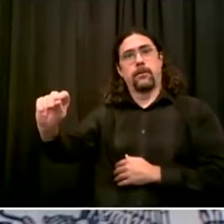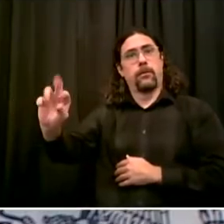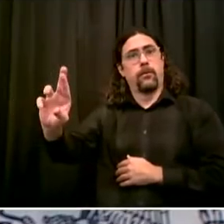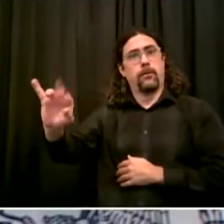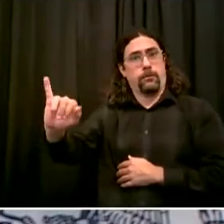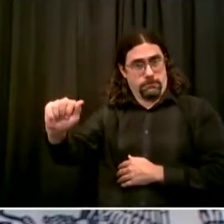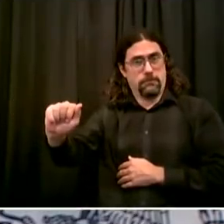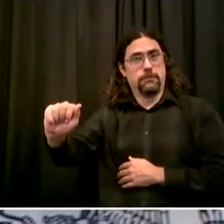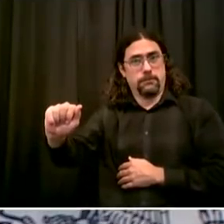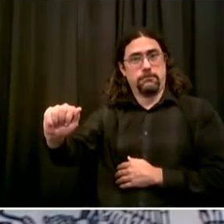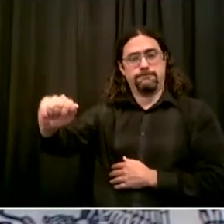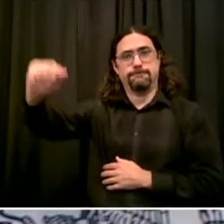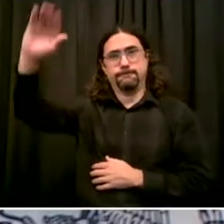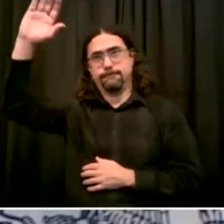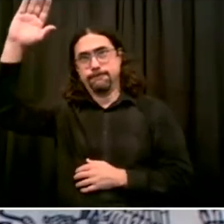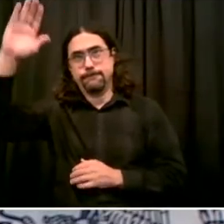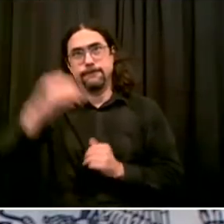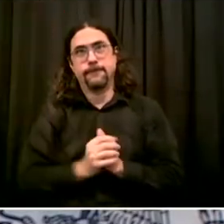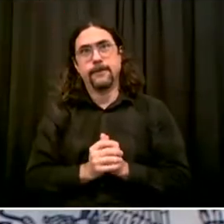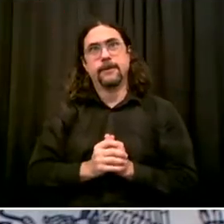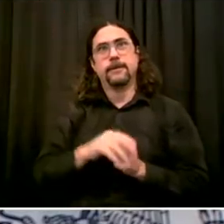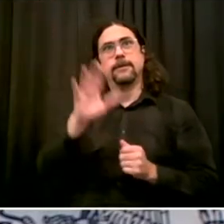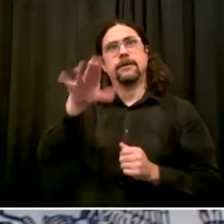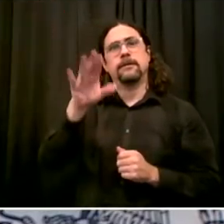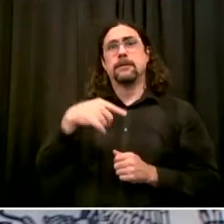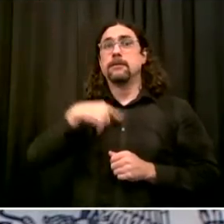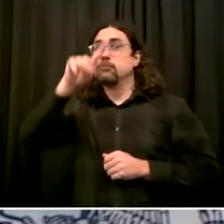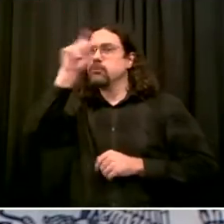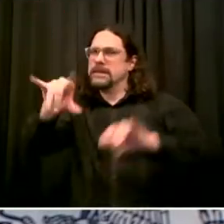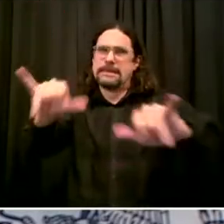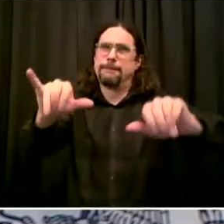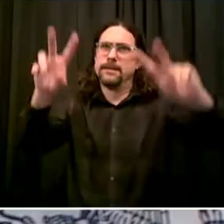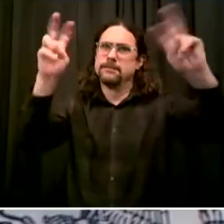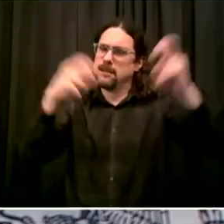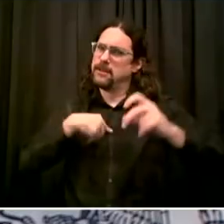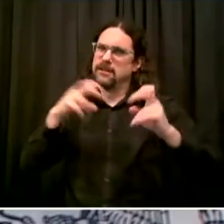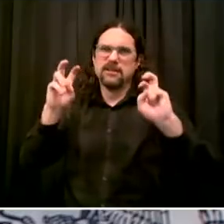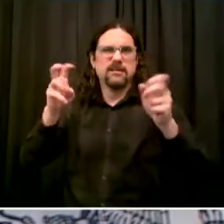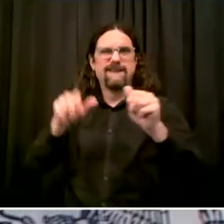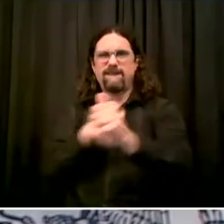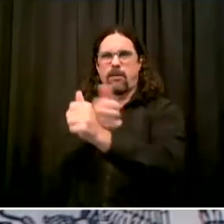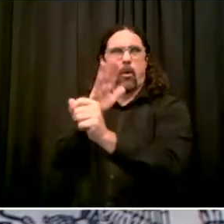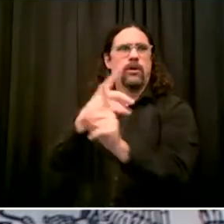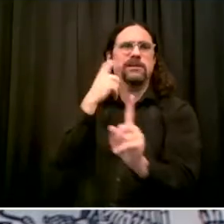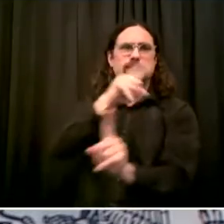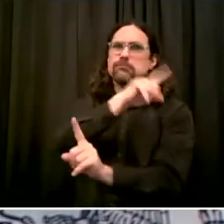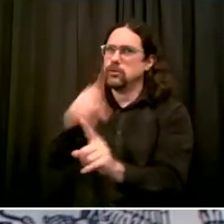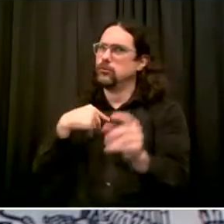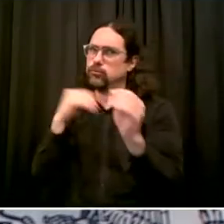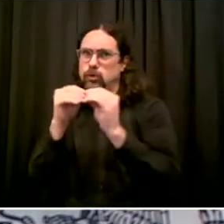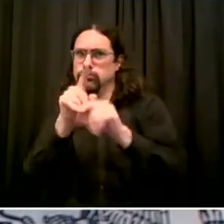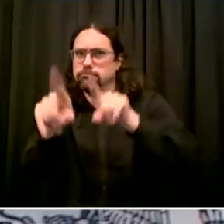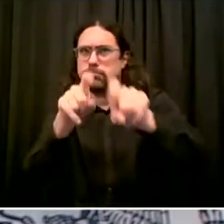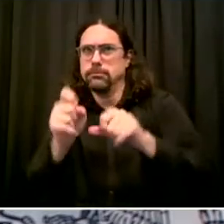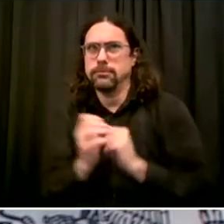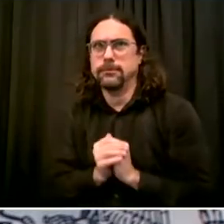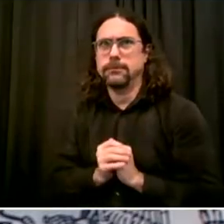THANK YOU MR. MAYOR, I WANT TO FOLLOW-UP ON THIS QUESTION. THIS IS MORE SPECIFICALLY